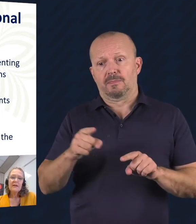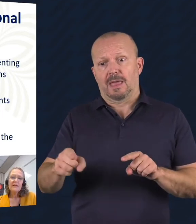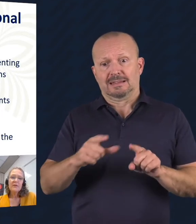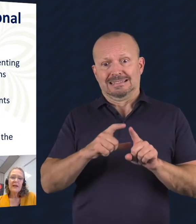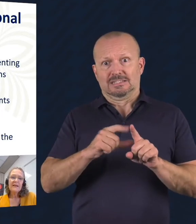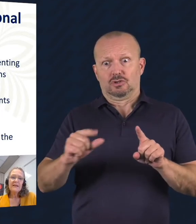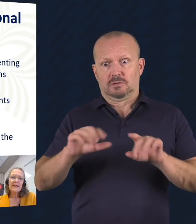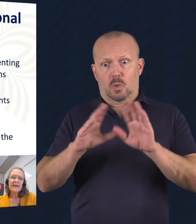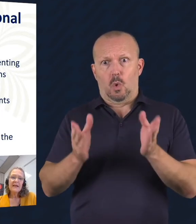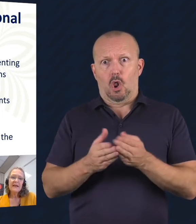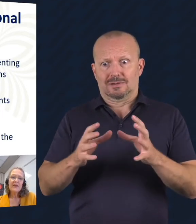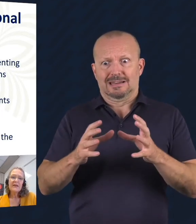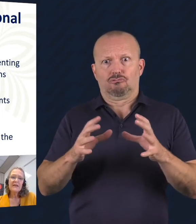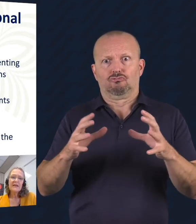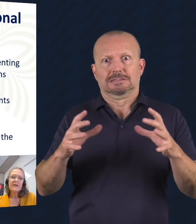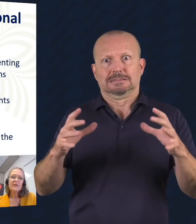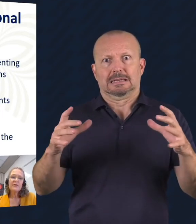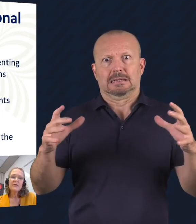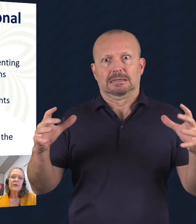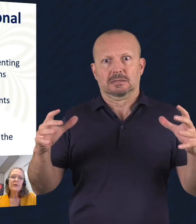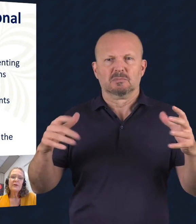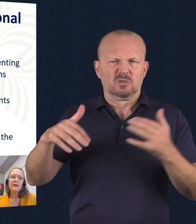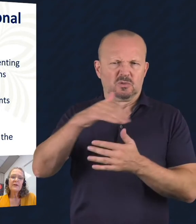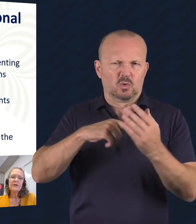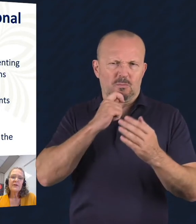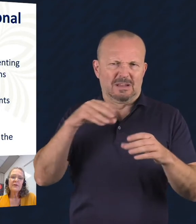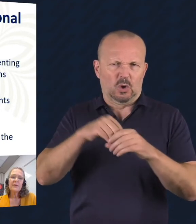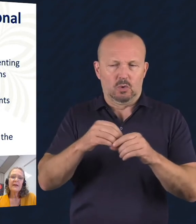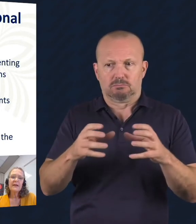Simultaneously, that increasing digital world, including social media,